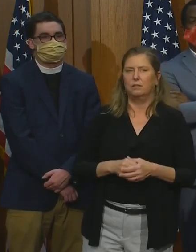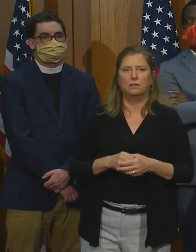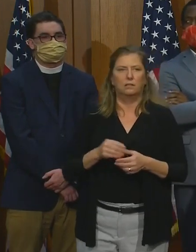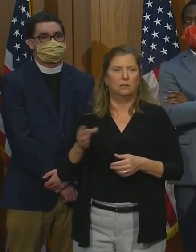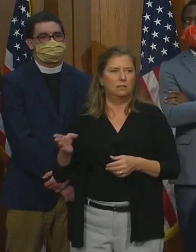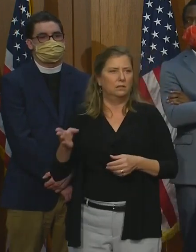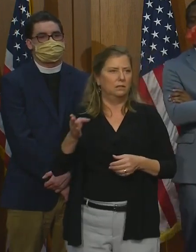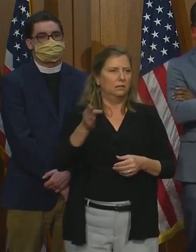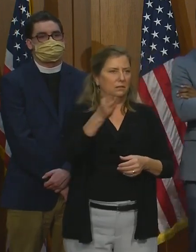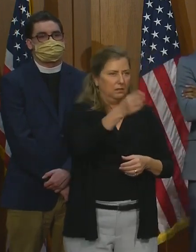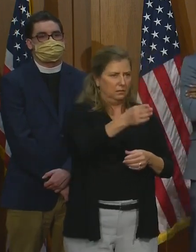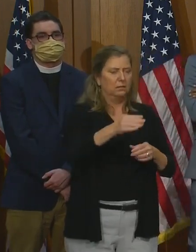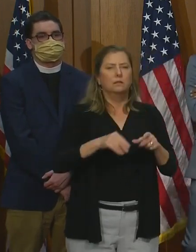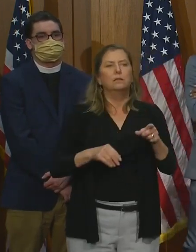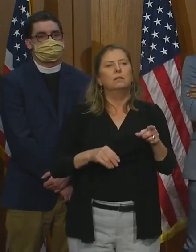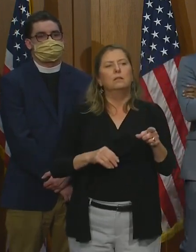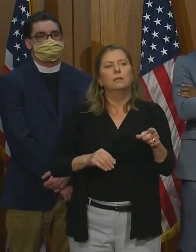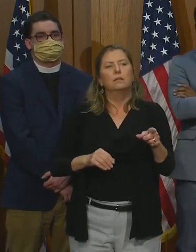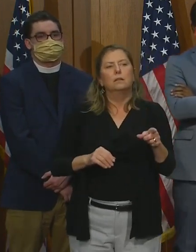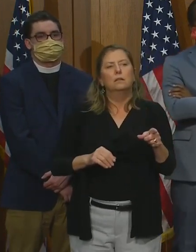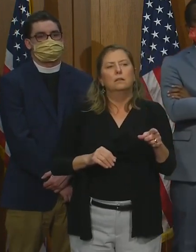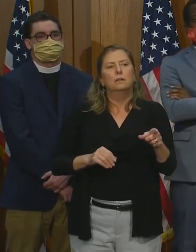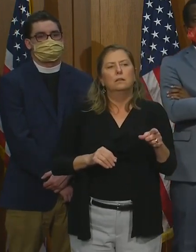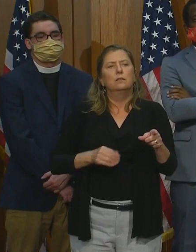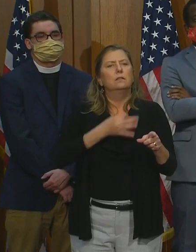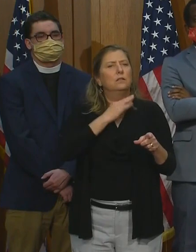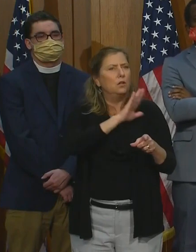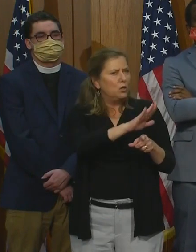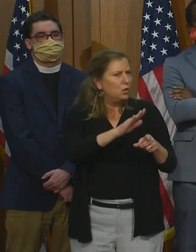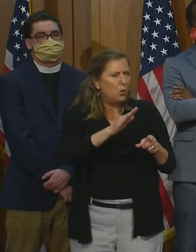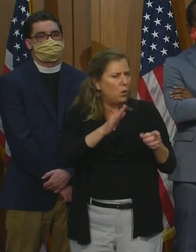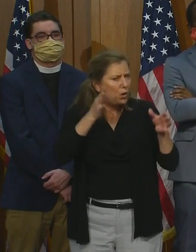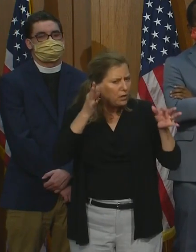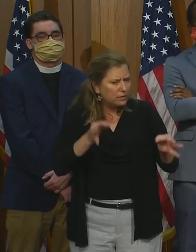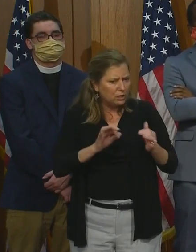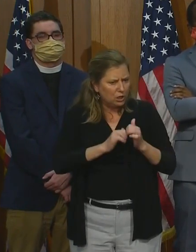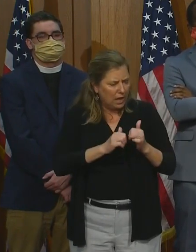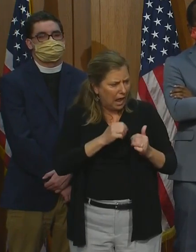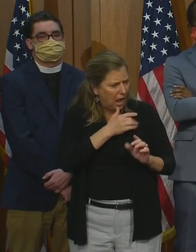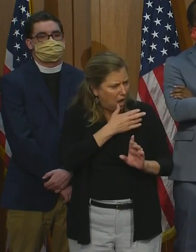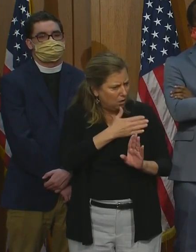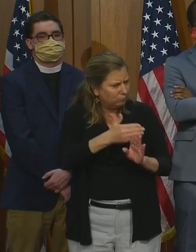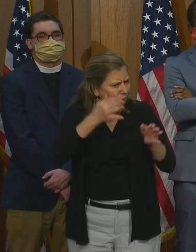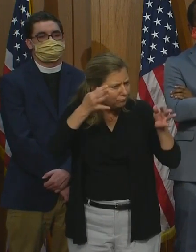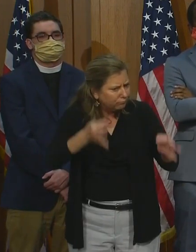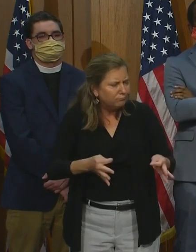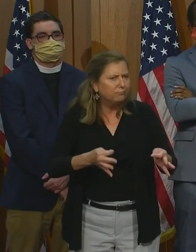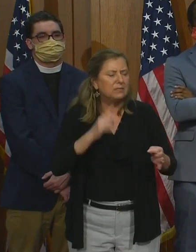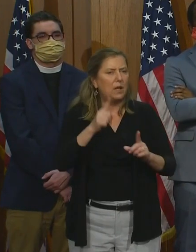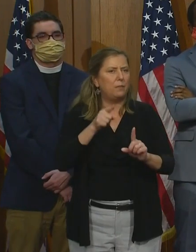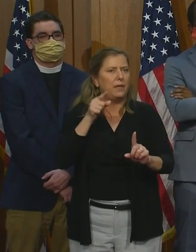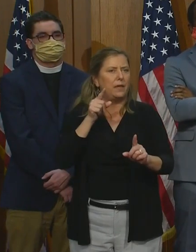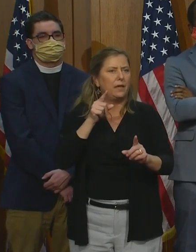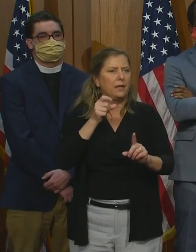THAT IN THE MIDST OF THOSE DISCUSSIONS. DESCRIBE THE PROCESS OF MAKING THIS DECISION